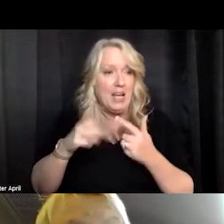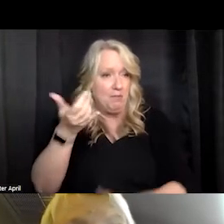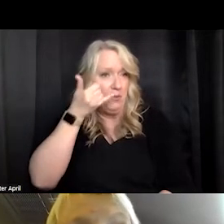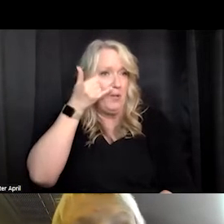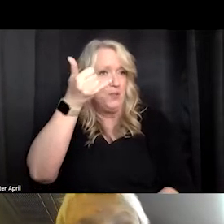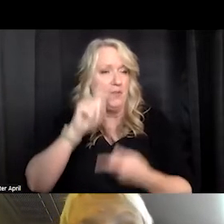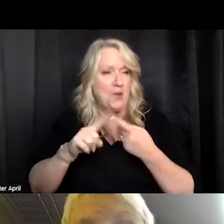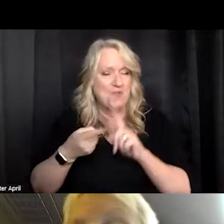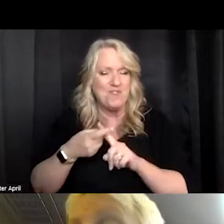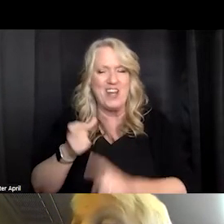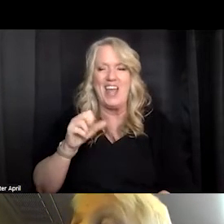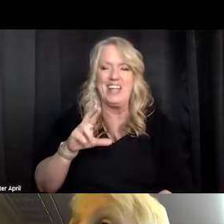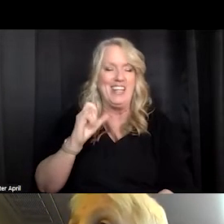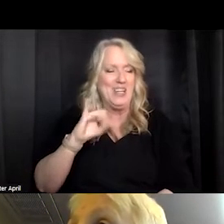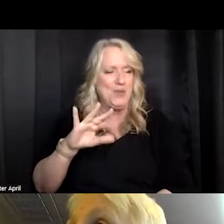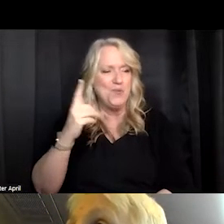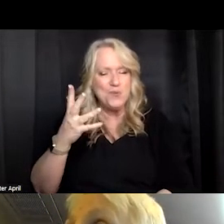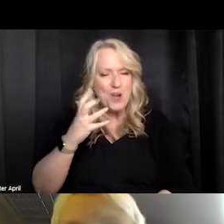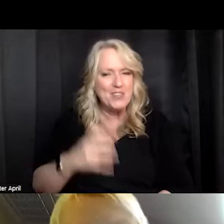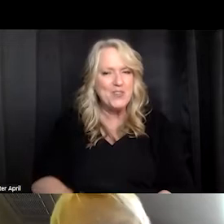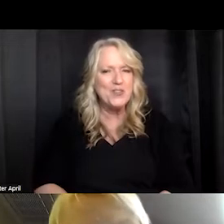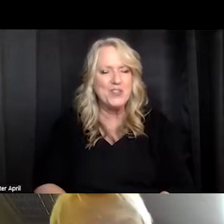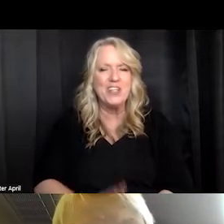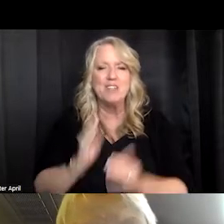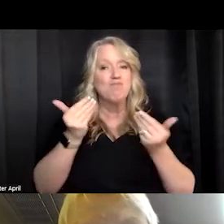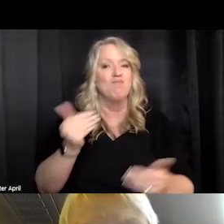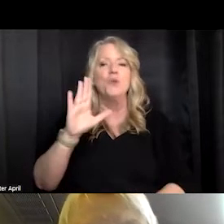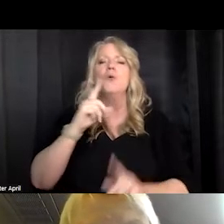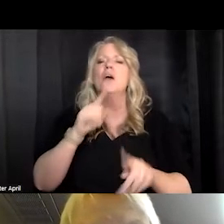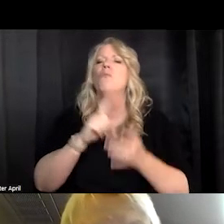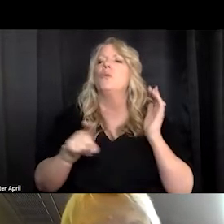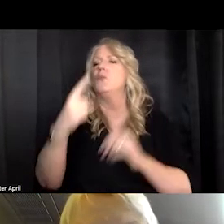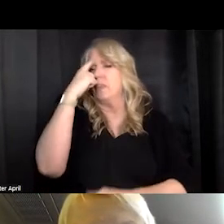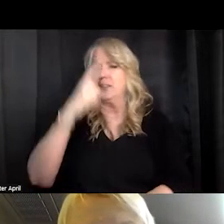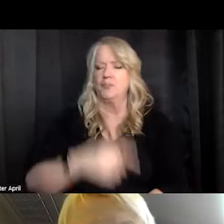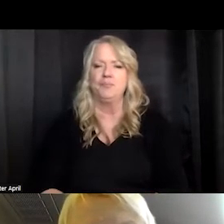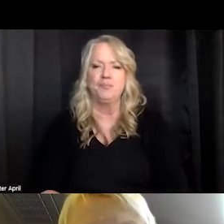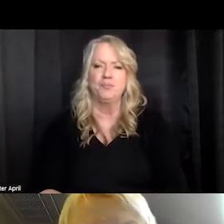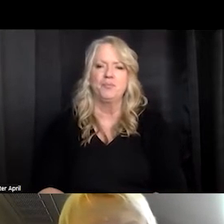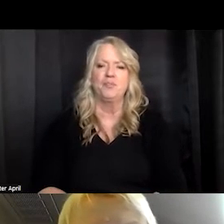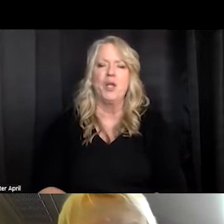KR-FPL, SPLIT . DON'T KNOW IF YOU WANT TO GO WITH WHAT THEY SAID. PHONE A